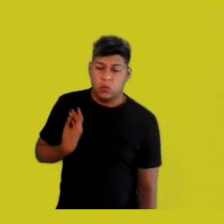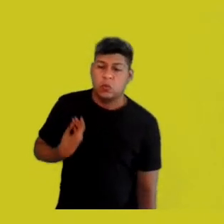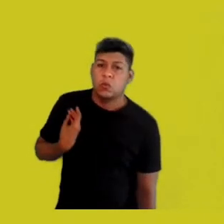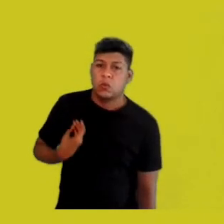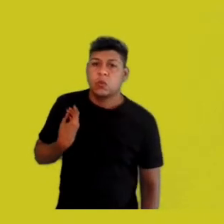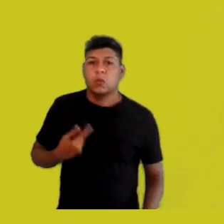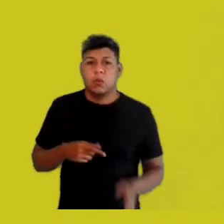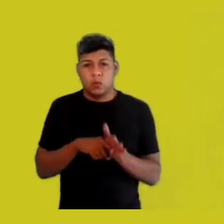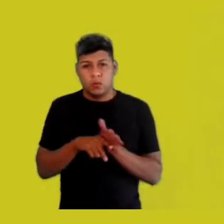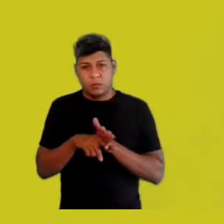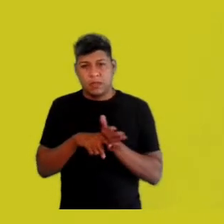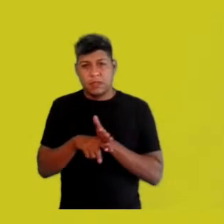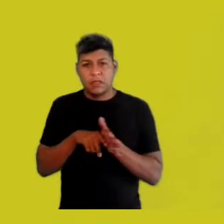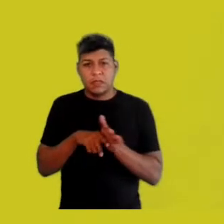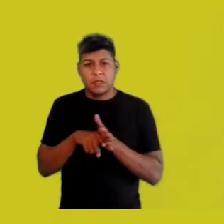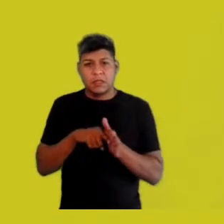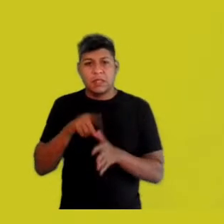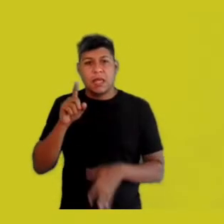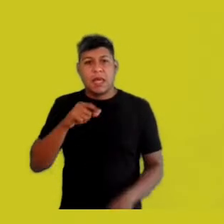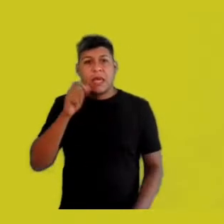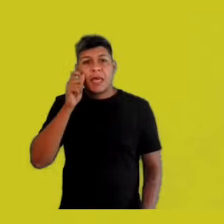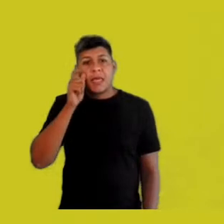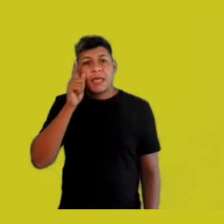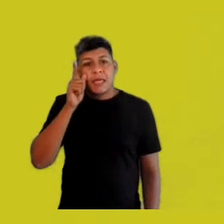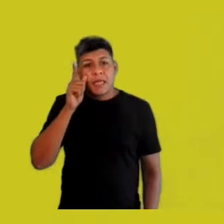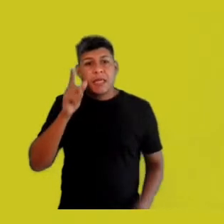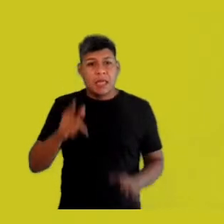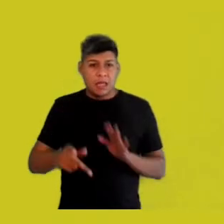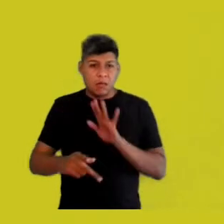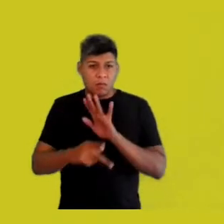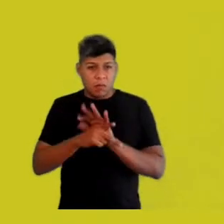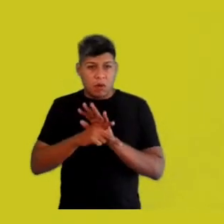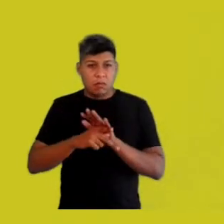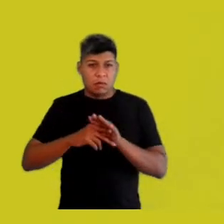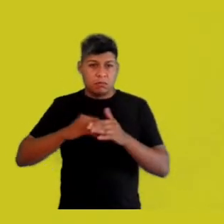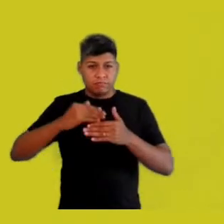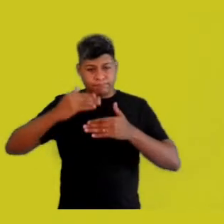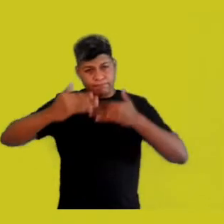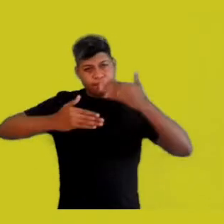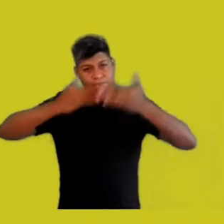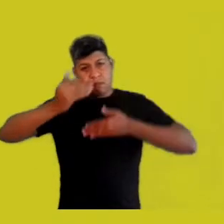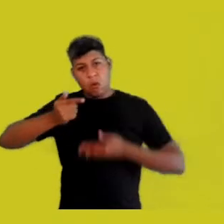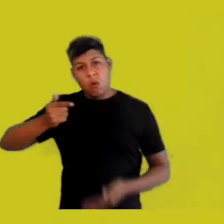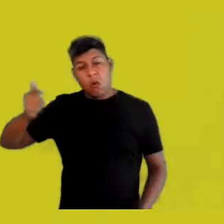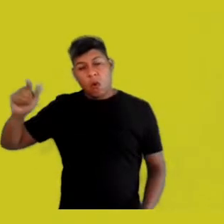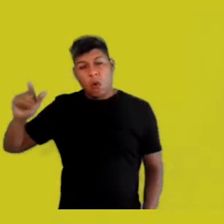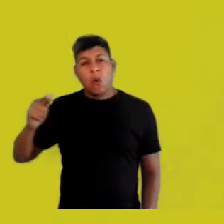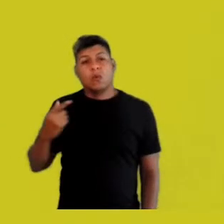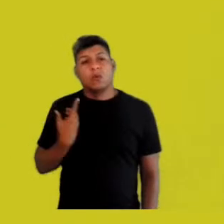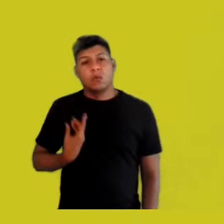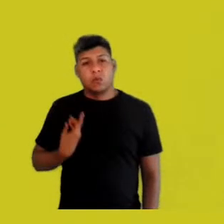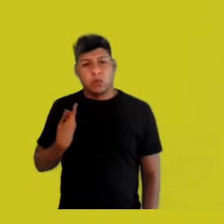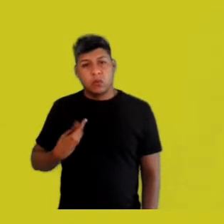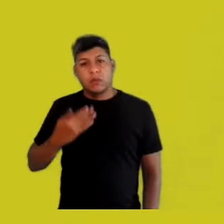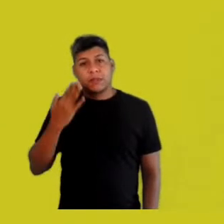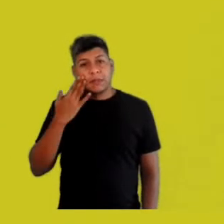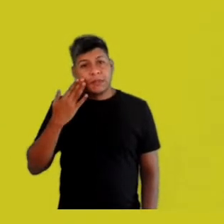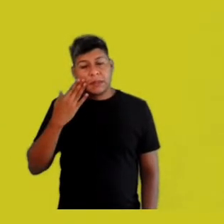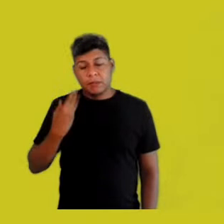the idea that, in order to be able to extrapolate to other dimensions... Let’s say that we are leaving the dimension